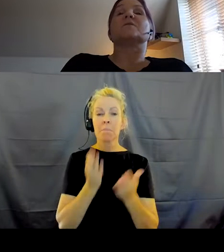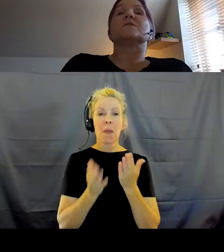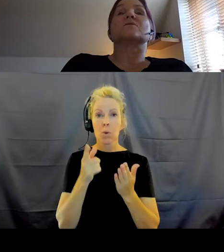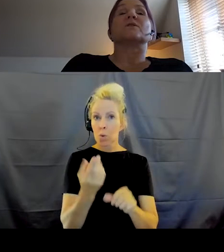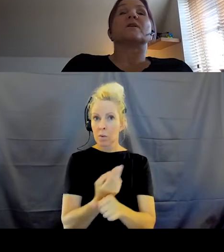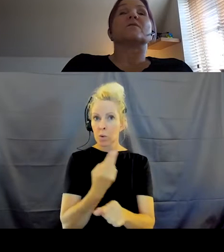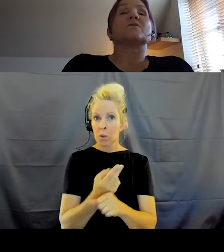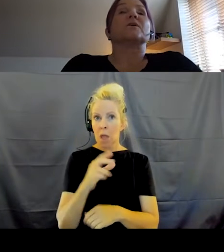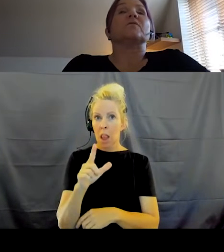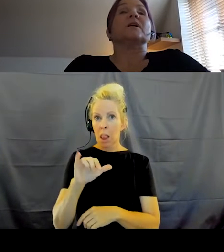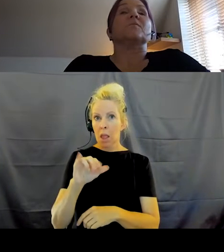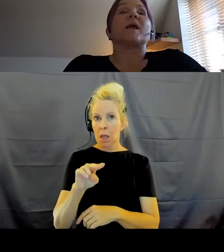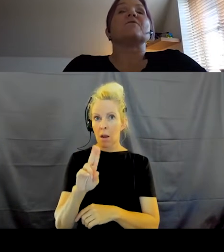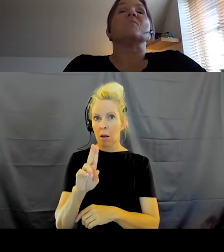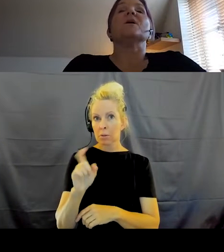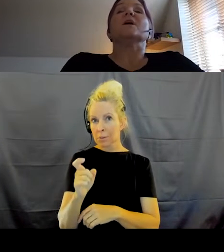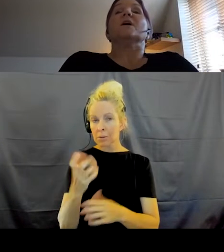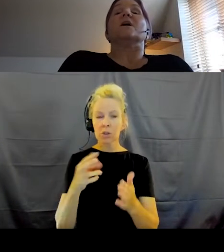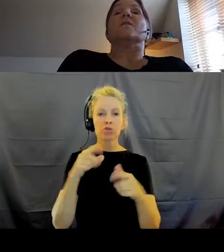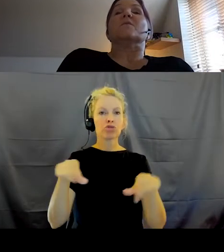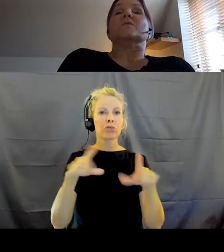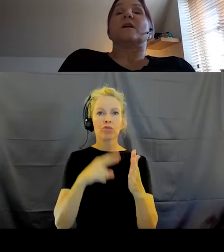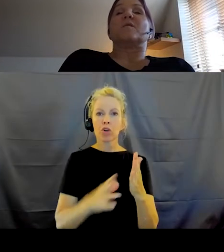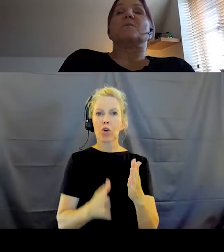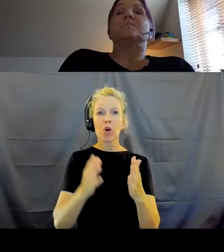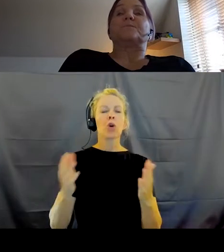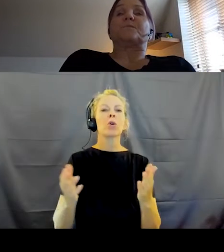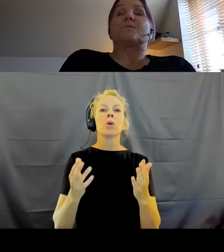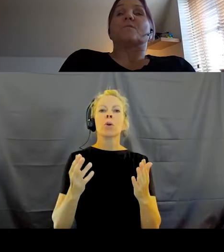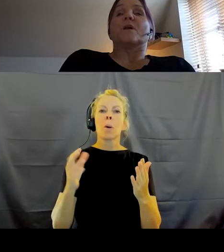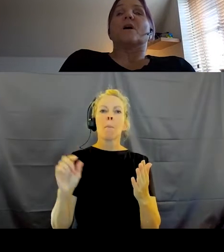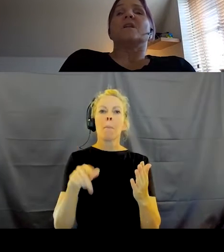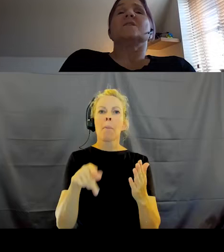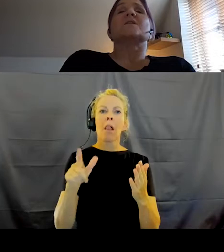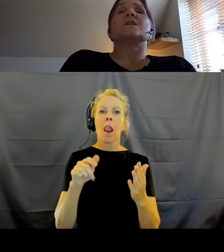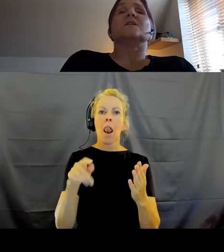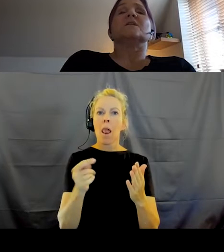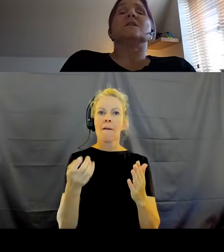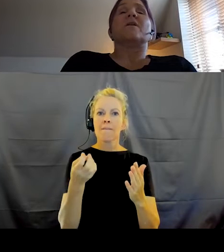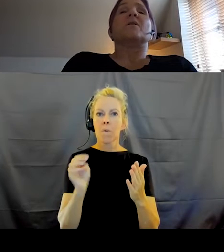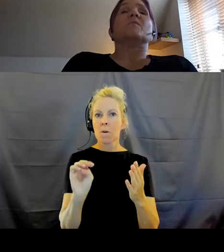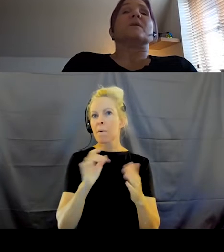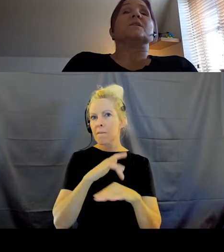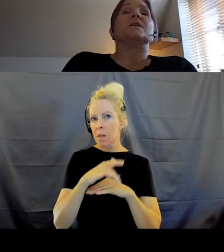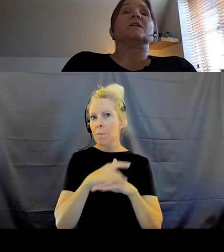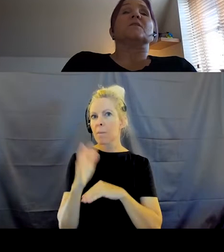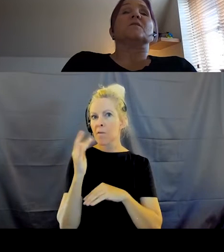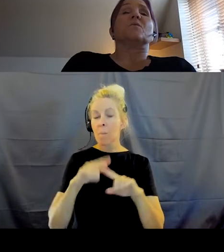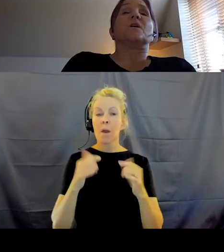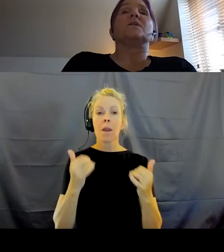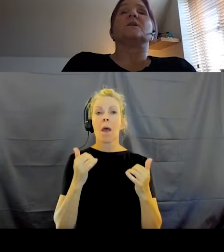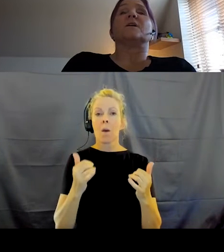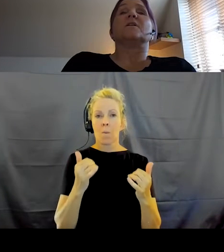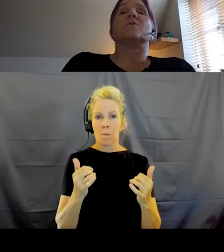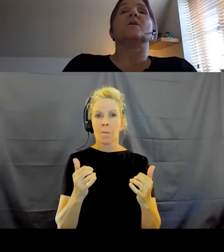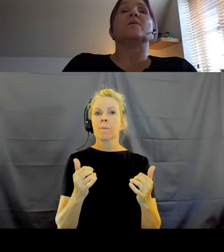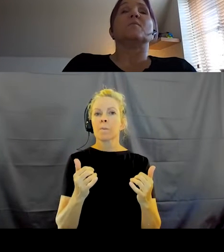it's a screenreader platform that was available. It is actually now implemented in one audio-only